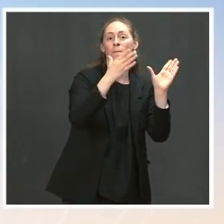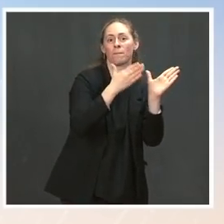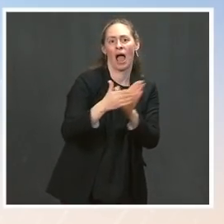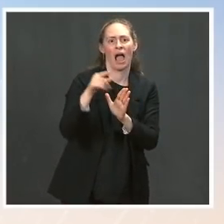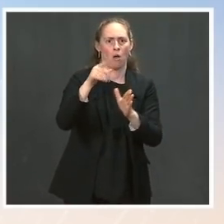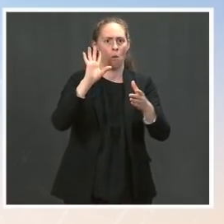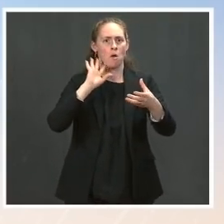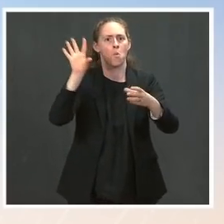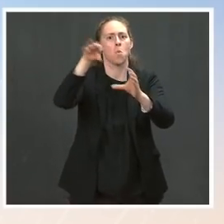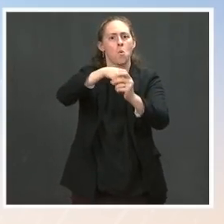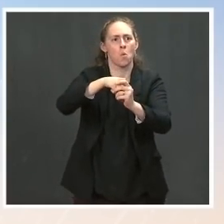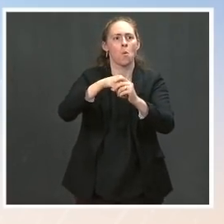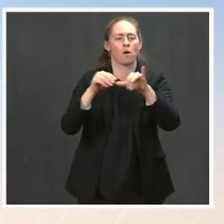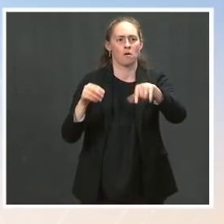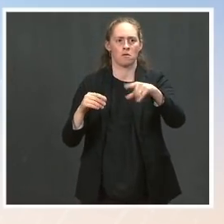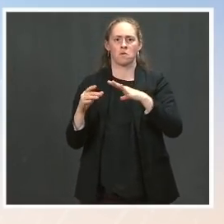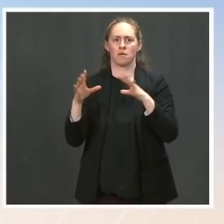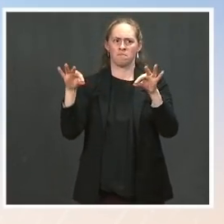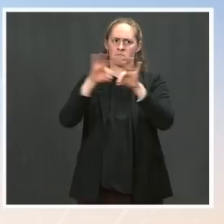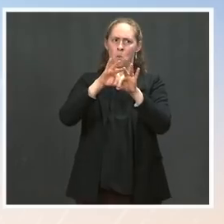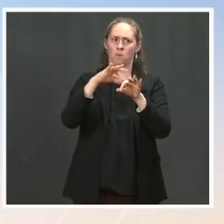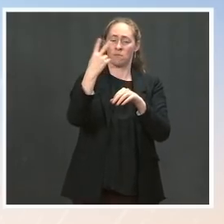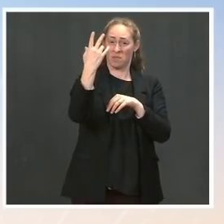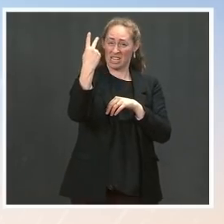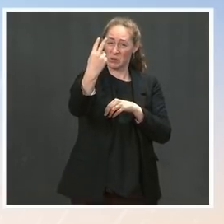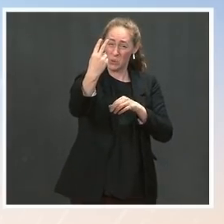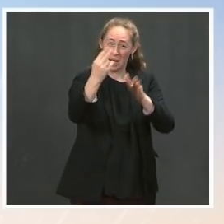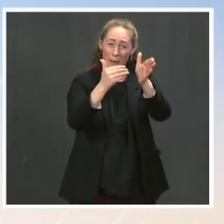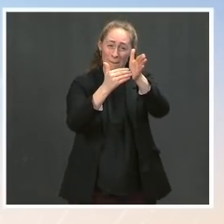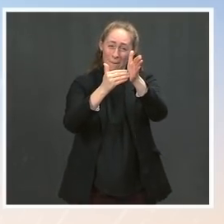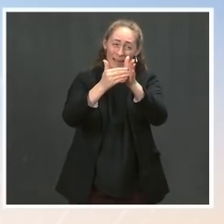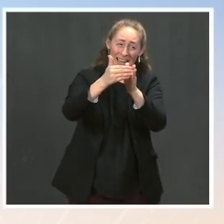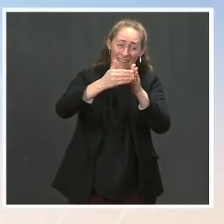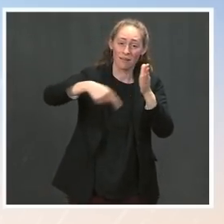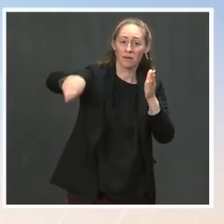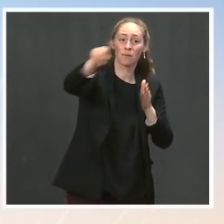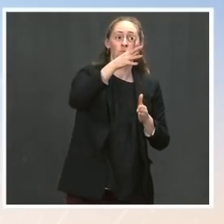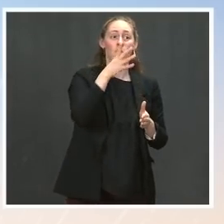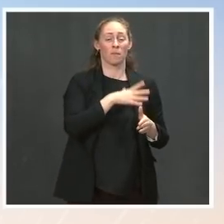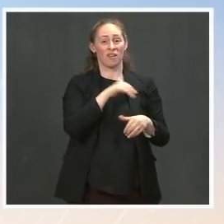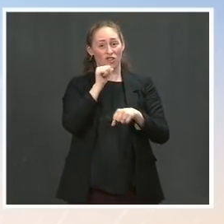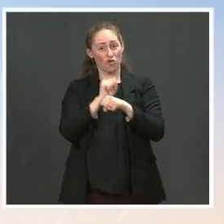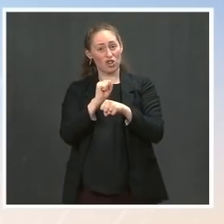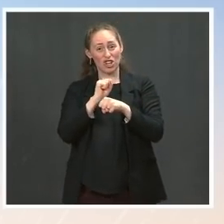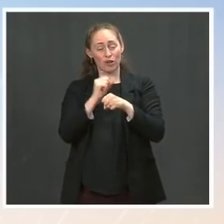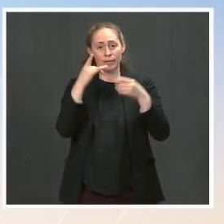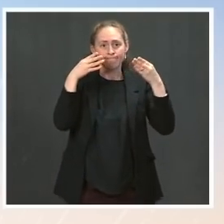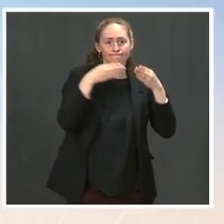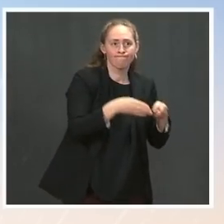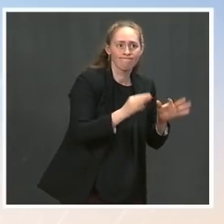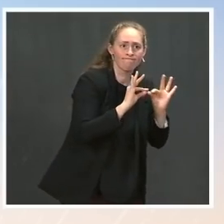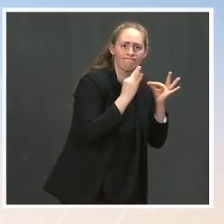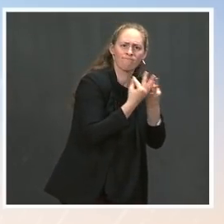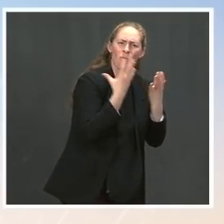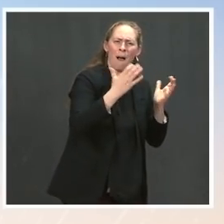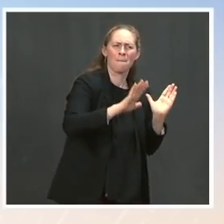who are out of work, back to work -- hopefully back into the workforce. Expect you'll hear more on the American Families Plan in the coming weeks,